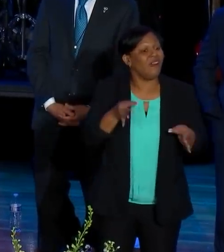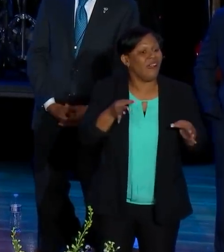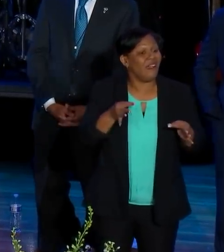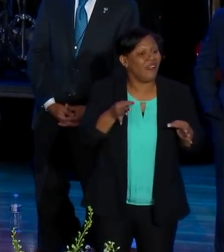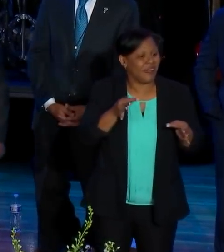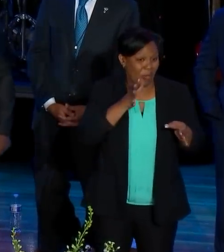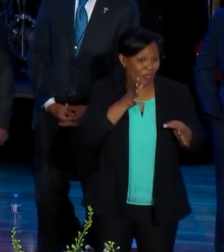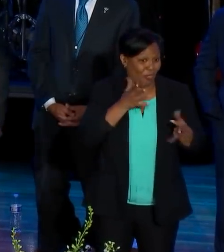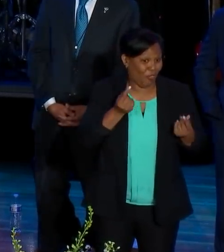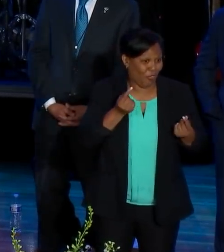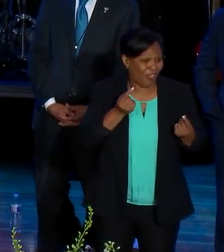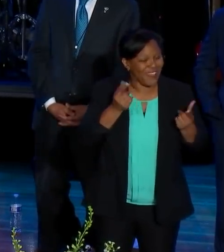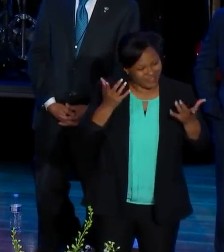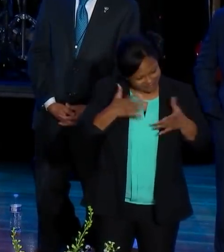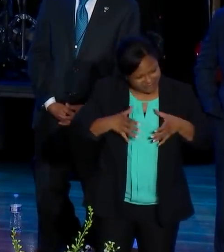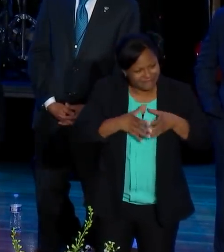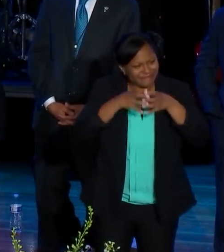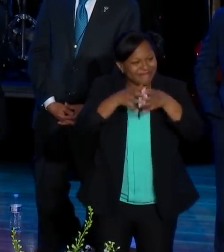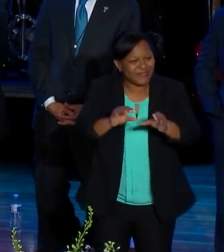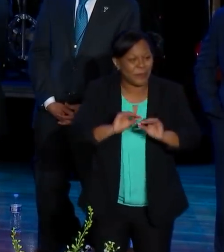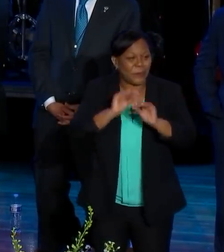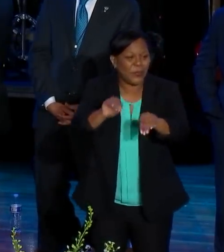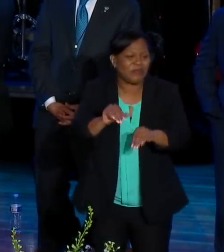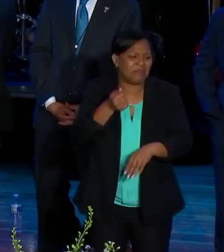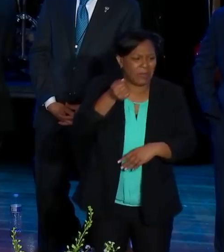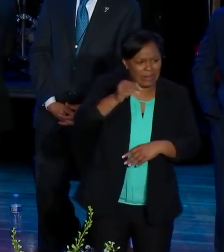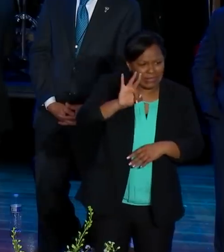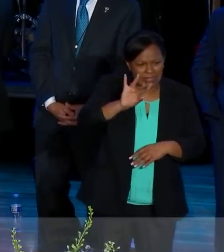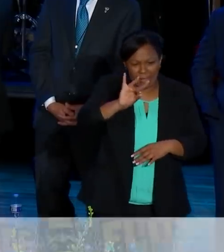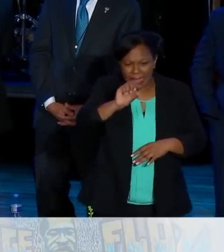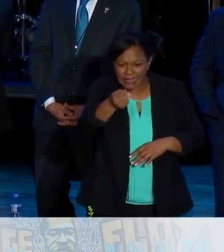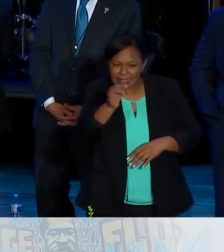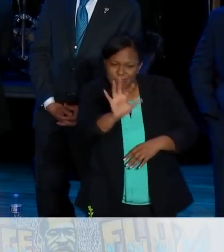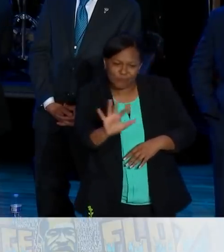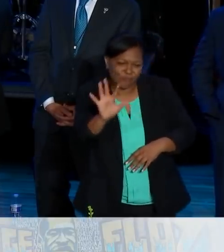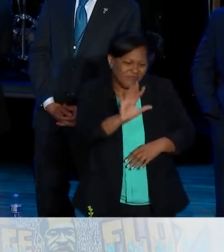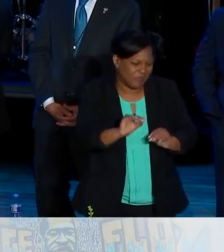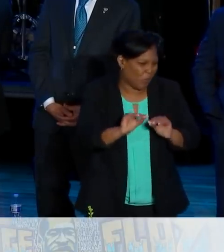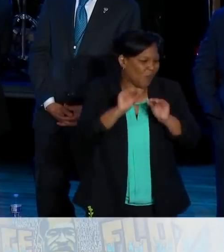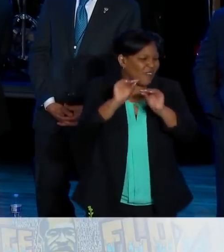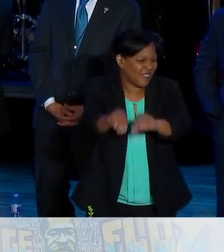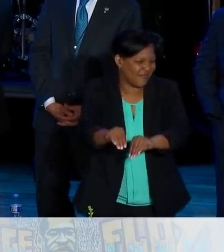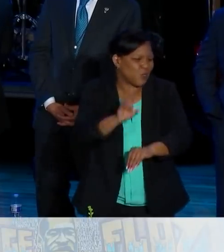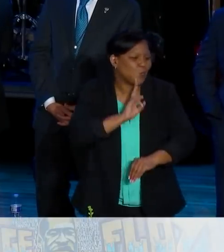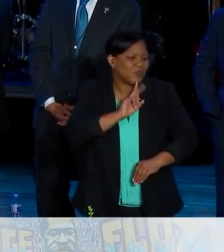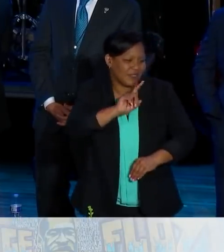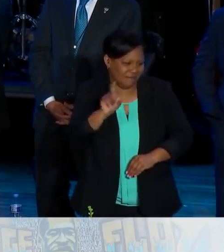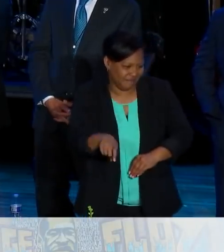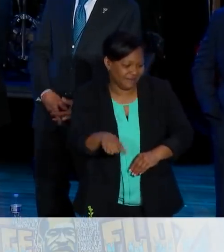THE SIBLINGS CLOSE TO HER. SO MY MOTHER DECIDED TO MOVE TO THE HOUSTON AREA BACK EARLY '80,